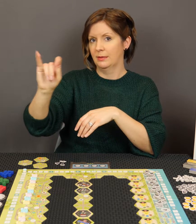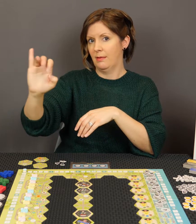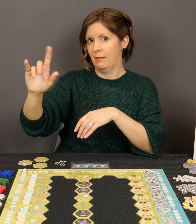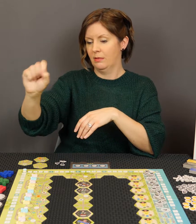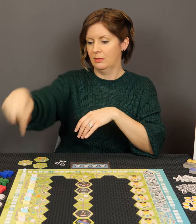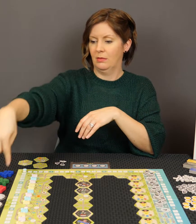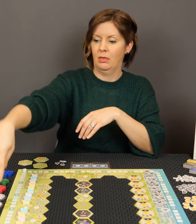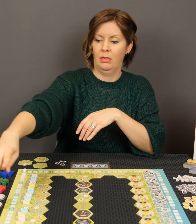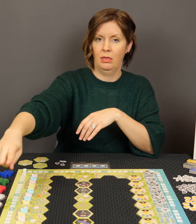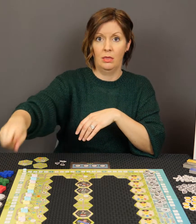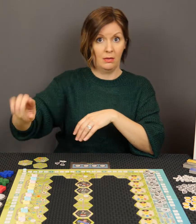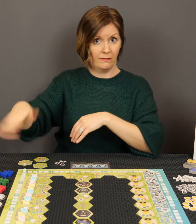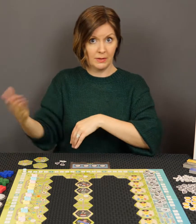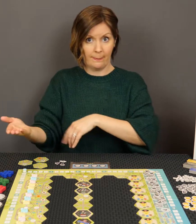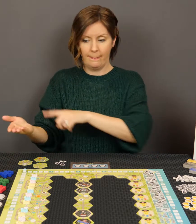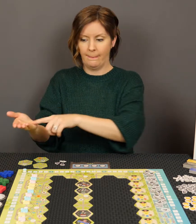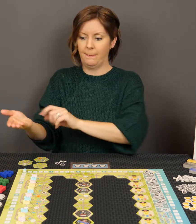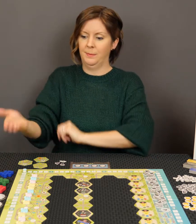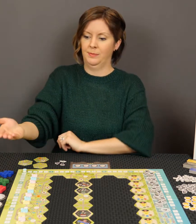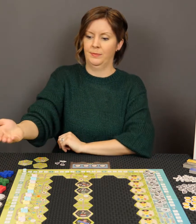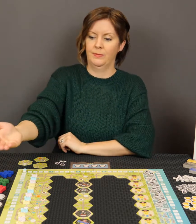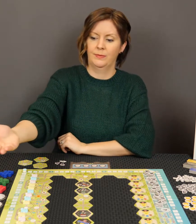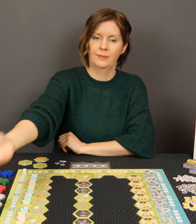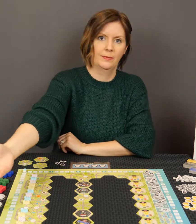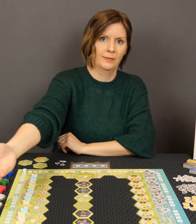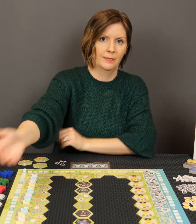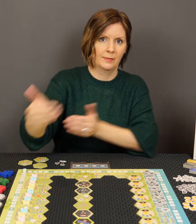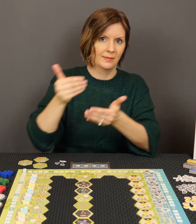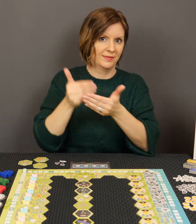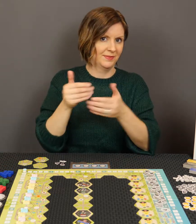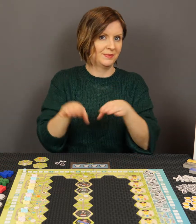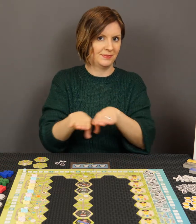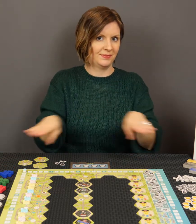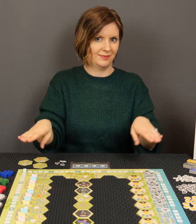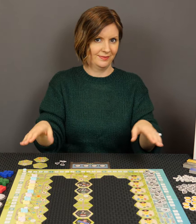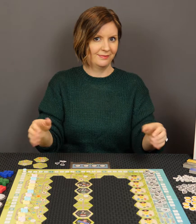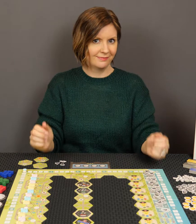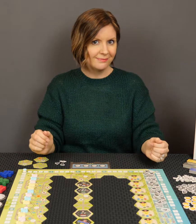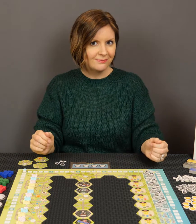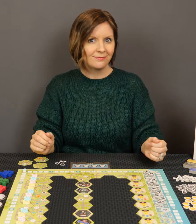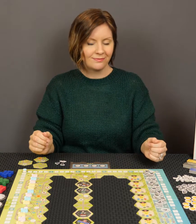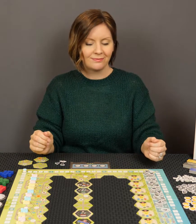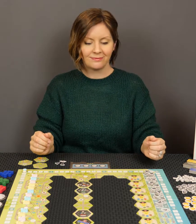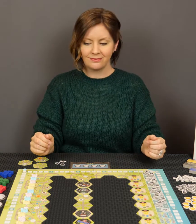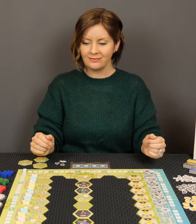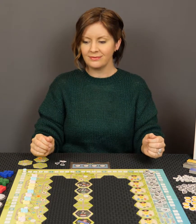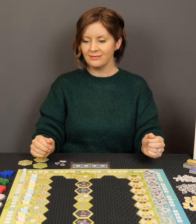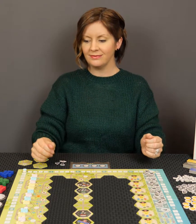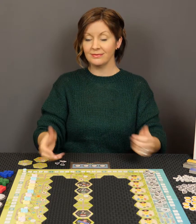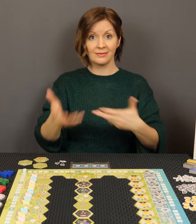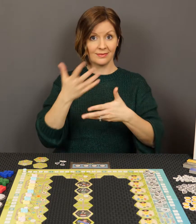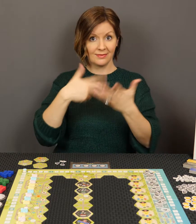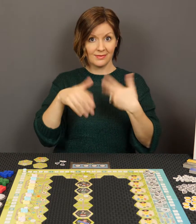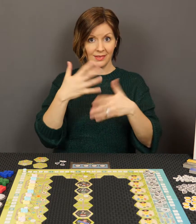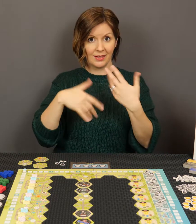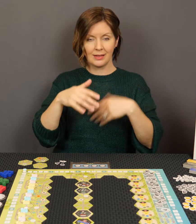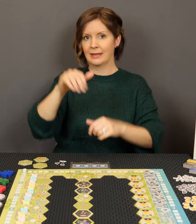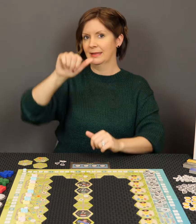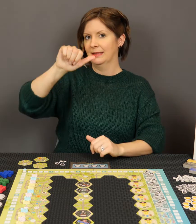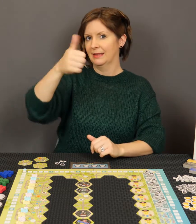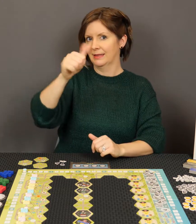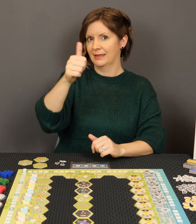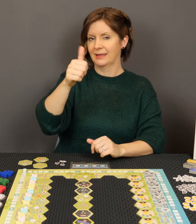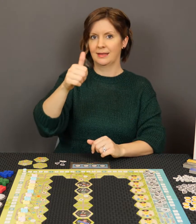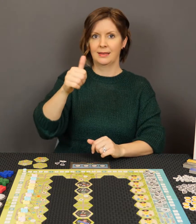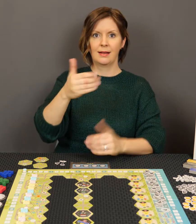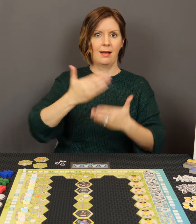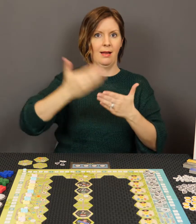And you put them face up, near the board.